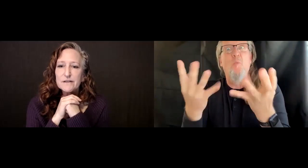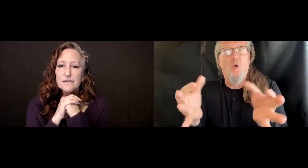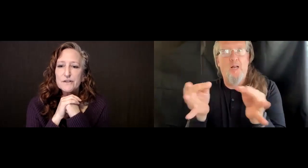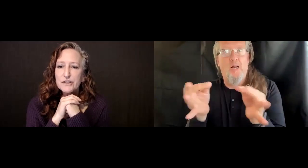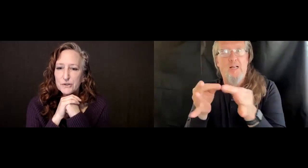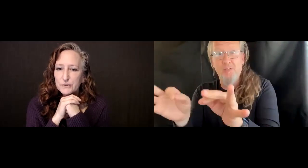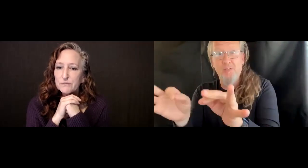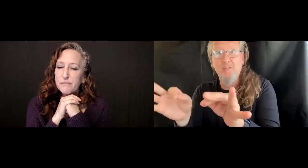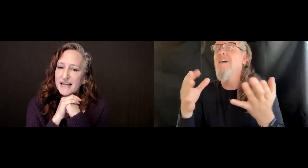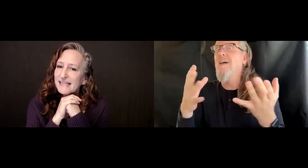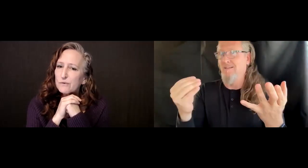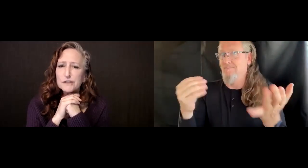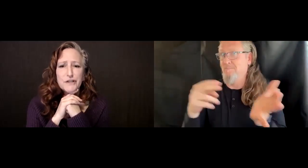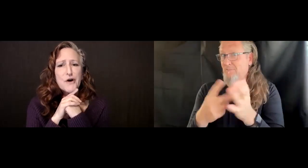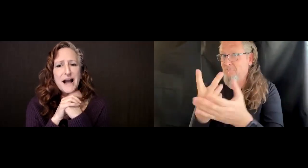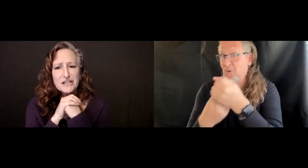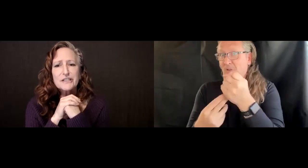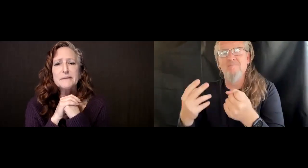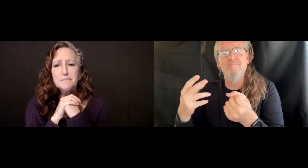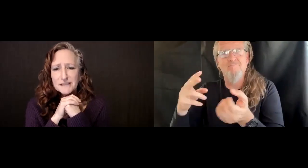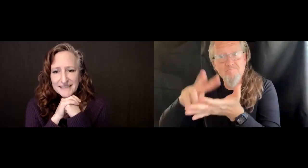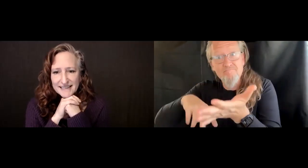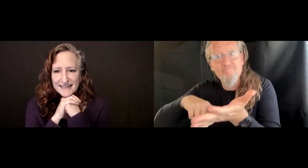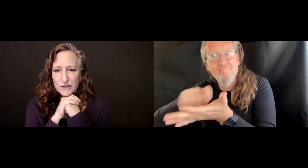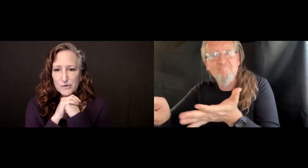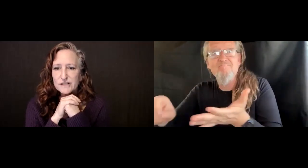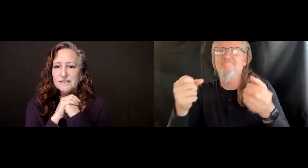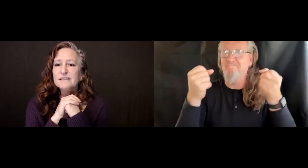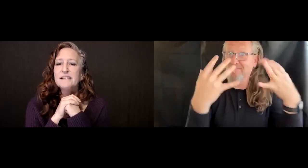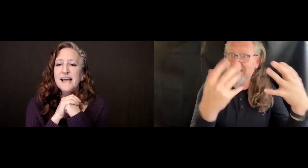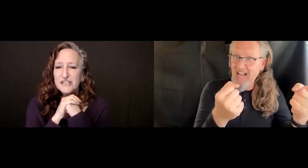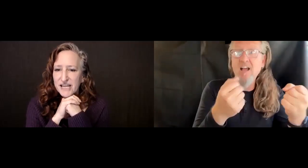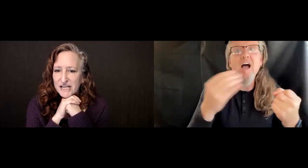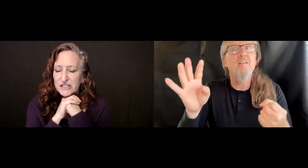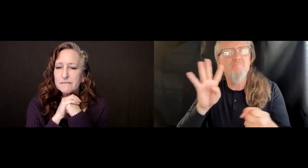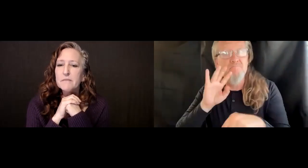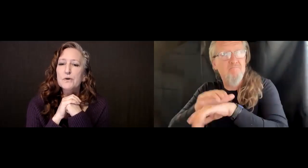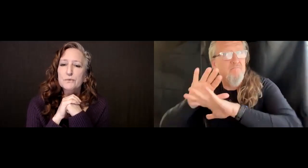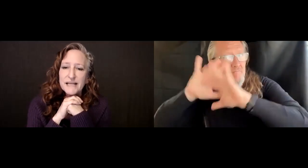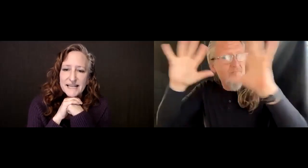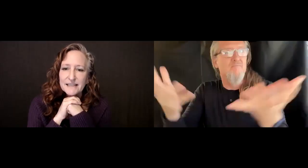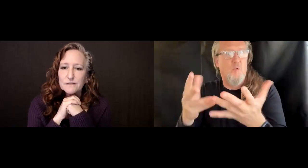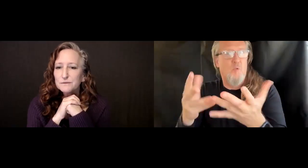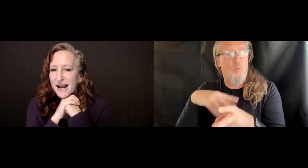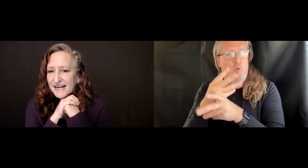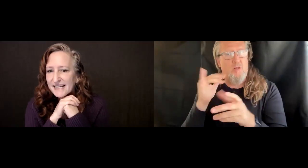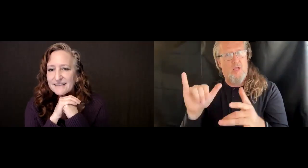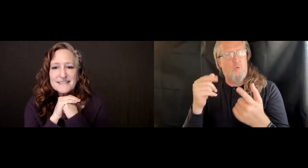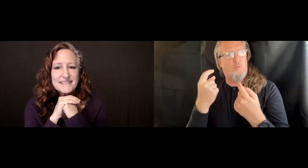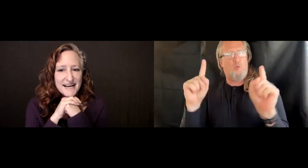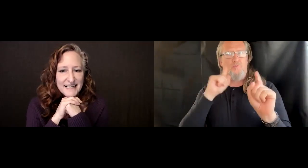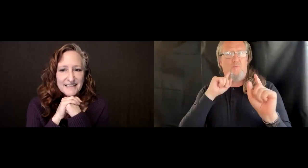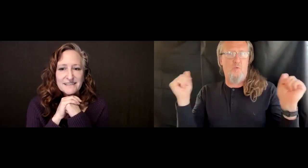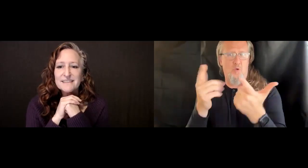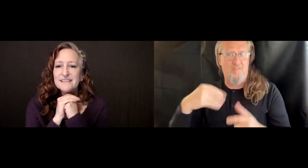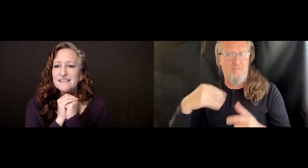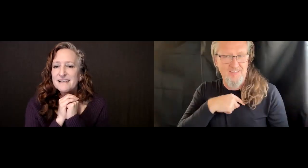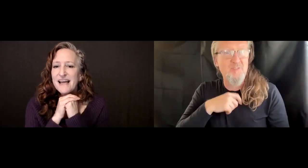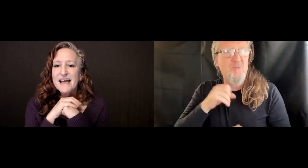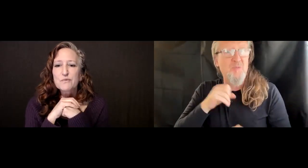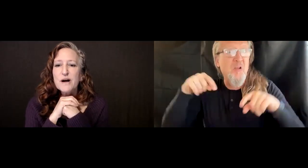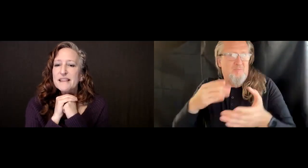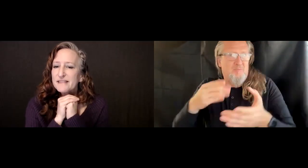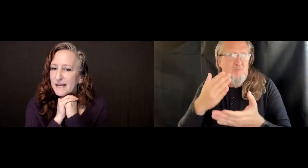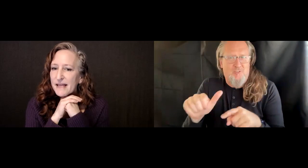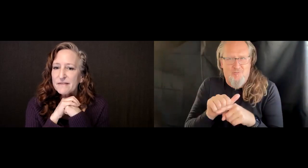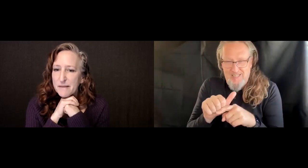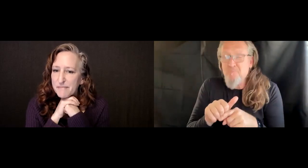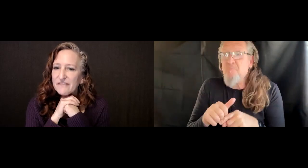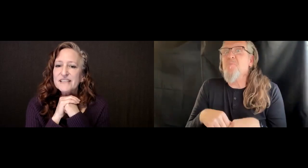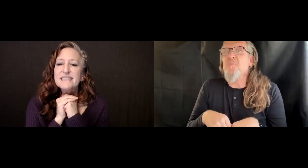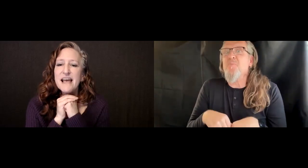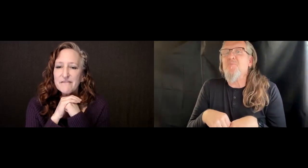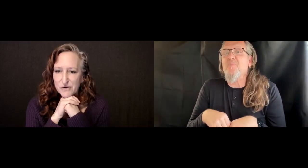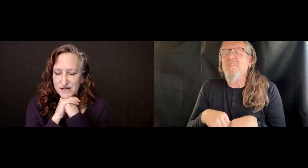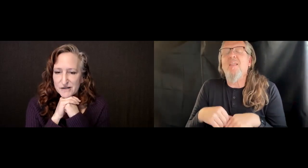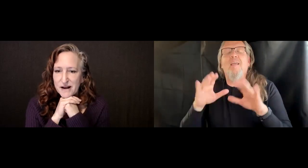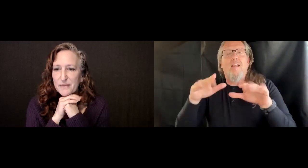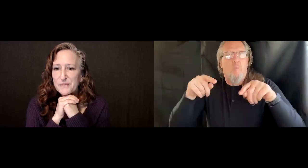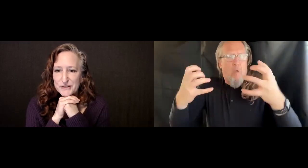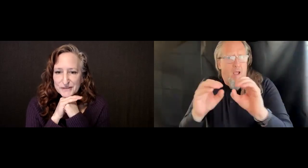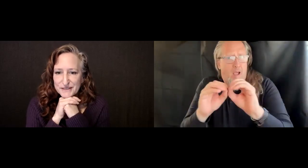No actually multilingual education, reading, writing, signing, and what so that benefits everyone around the world.